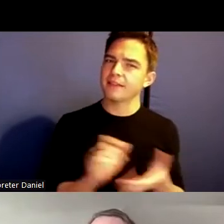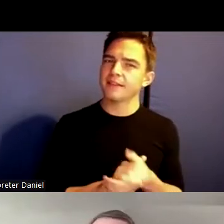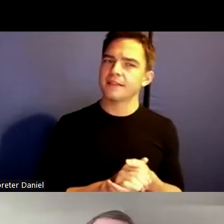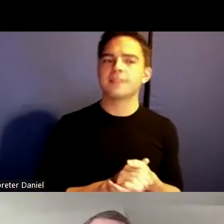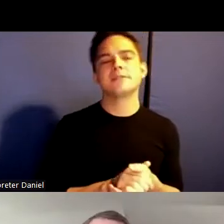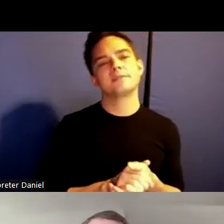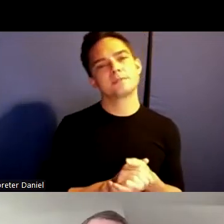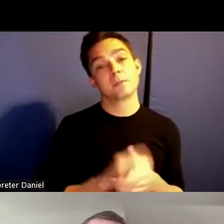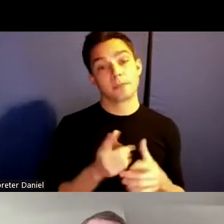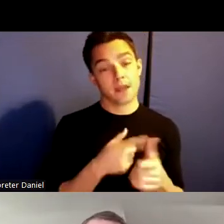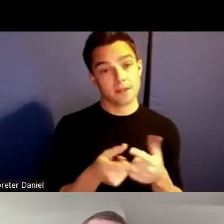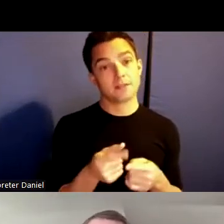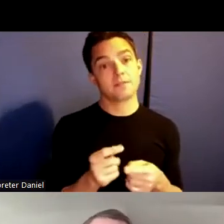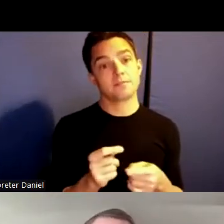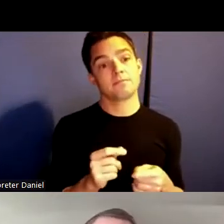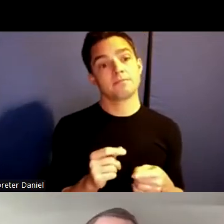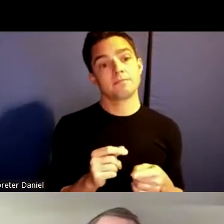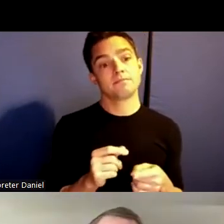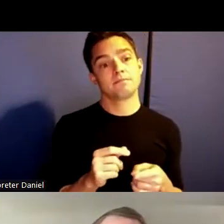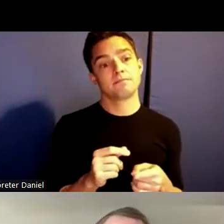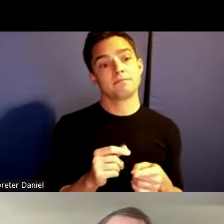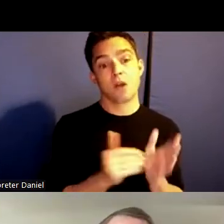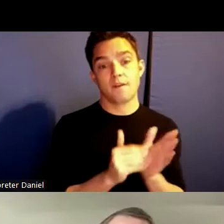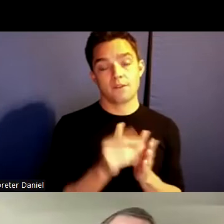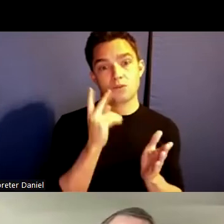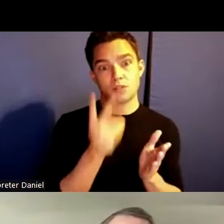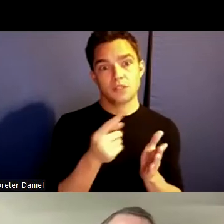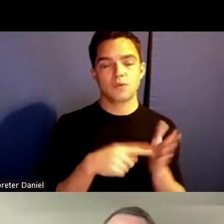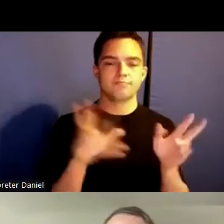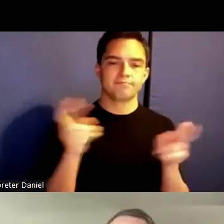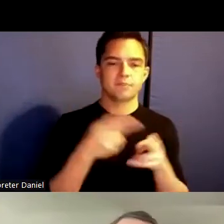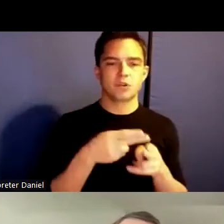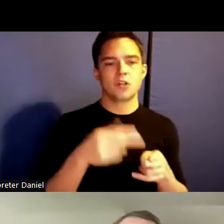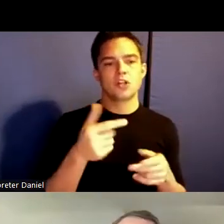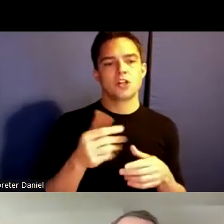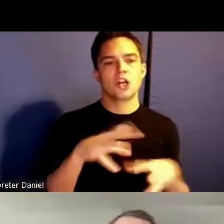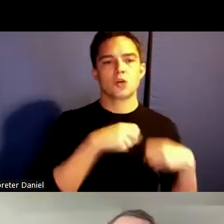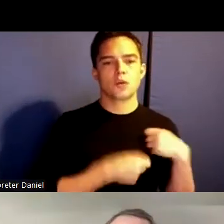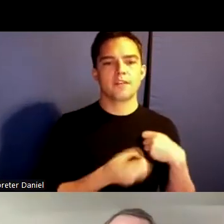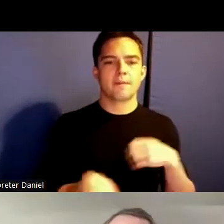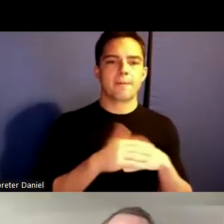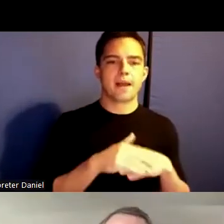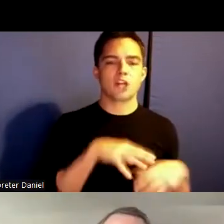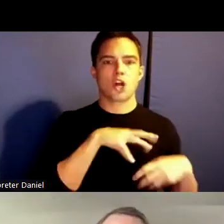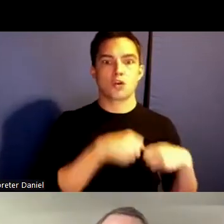And then you all too often would see what I call grief piled on grief when someone did die in a